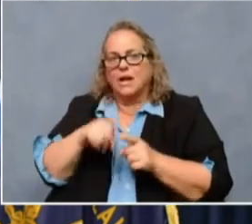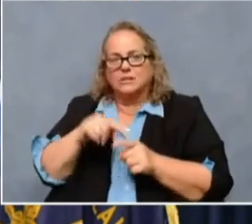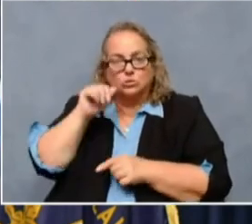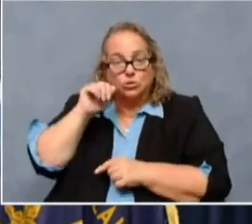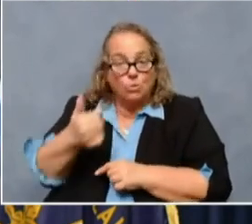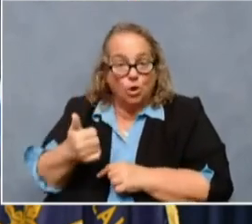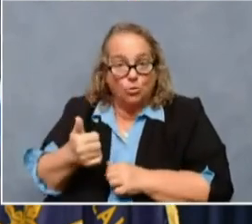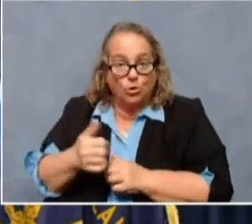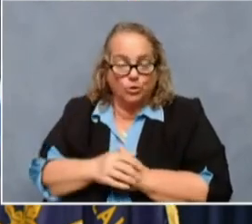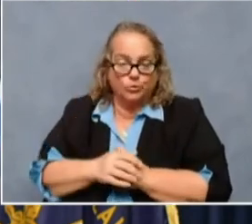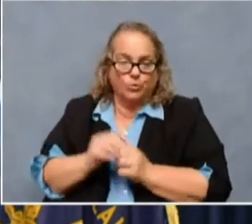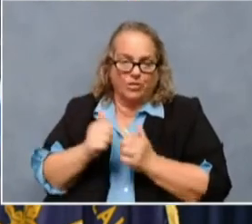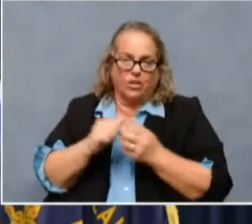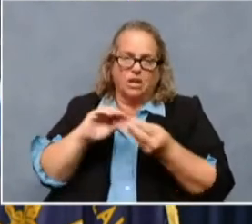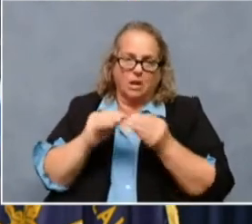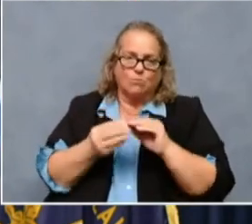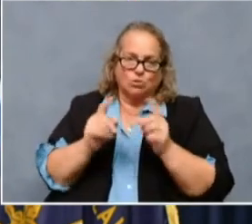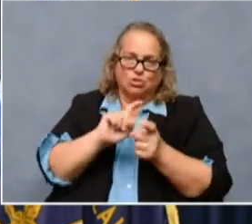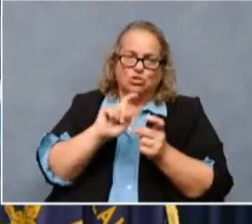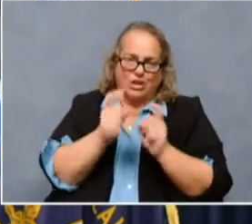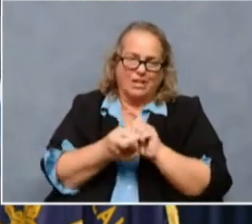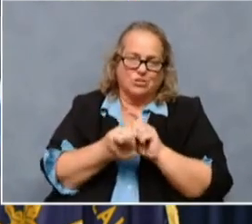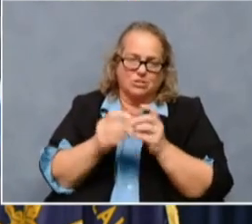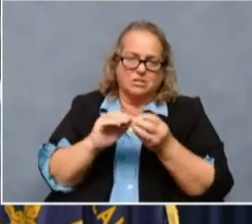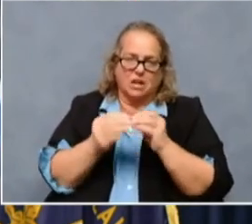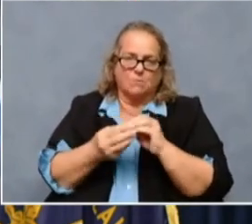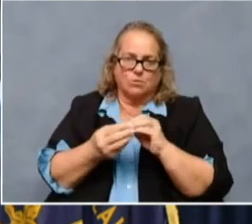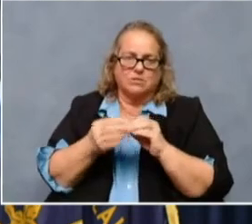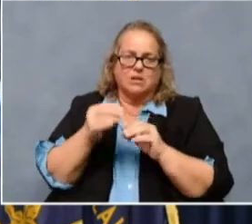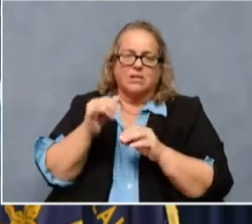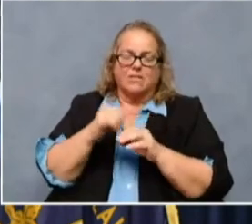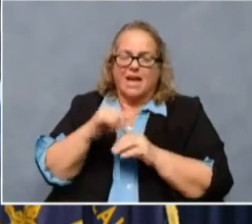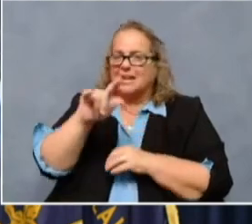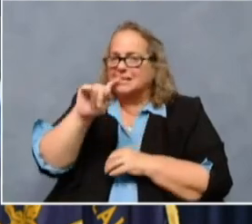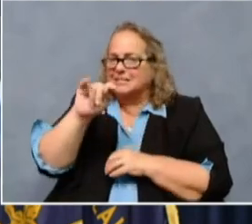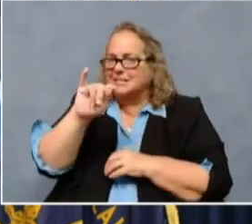Again, that's just the Tiberius database, we have separate databases in